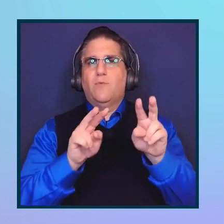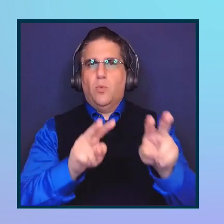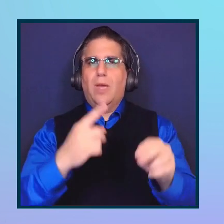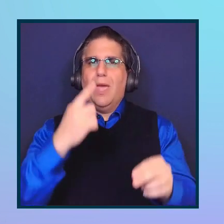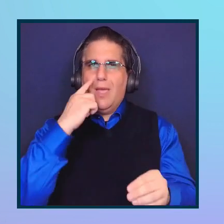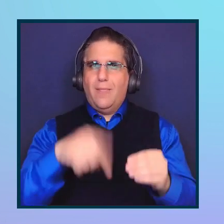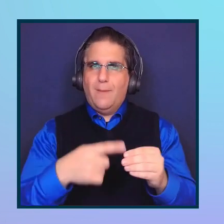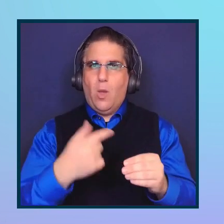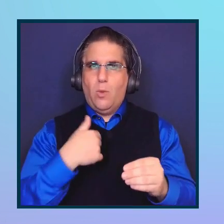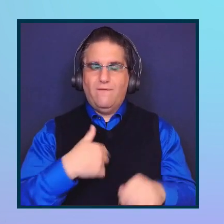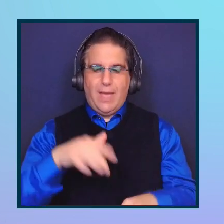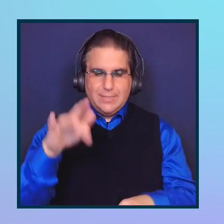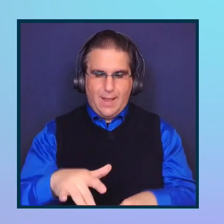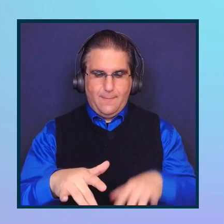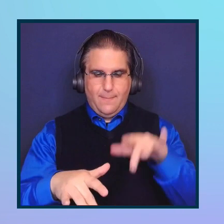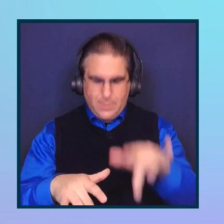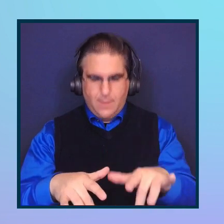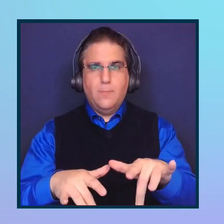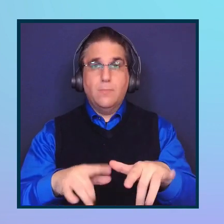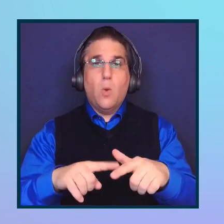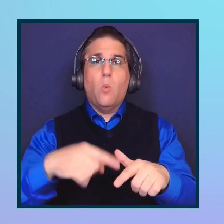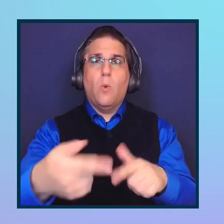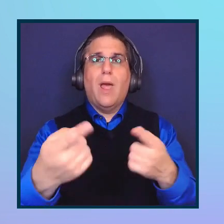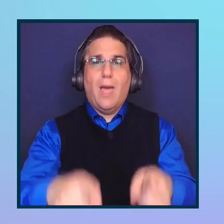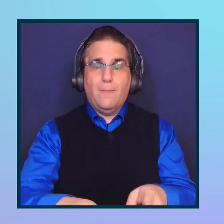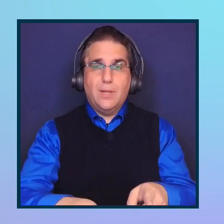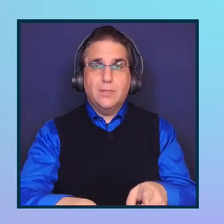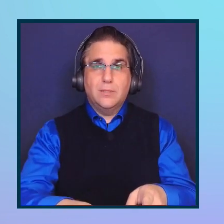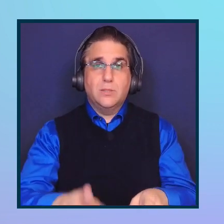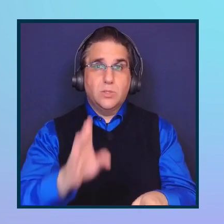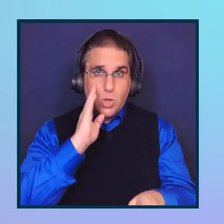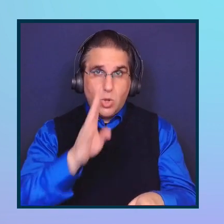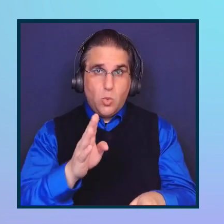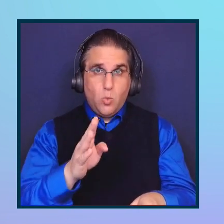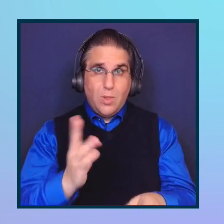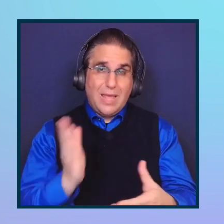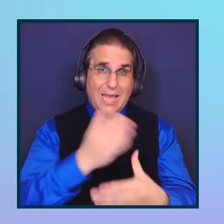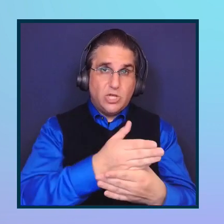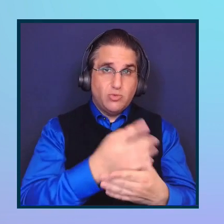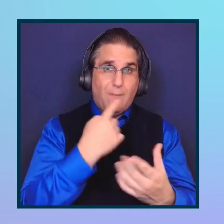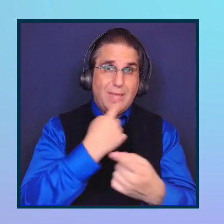type those letters. So are you gonna interrupt the announcement if you're using a screen reader, the first letter that I do,